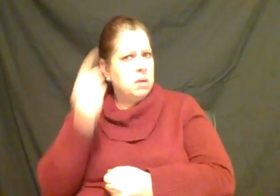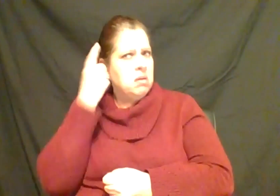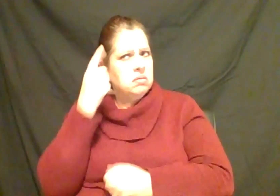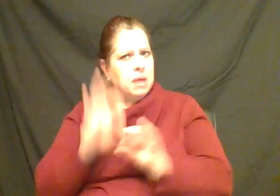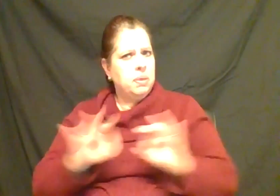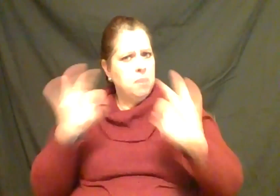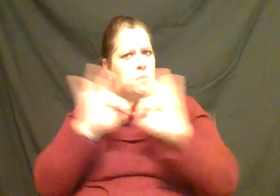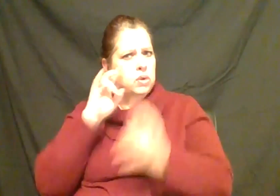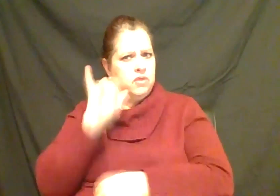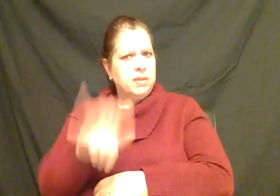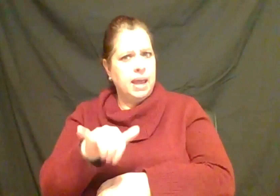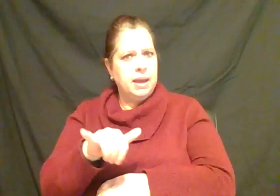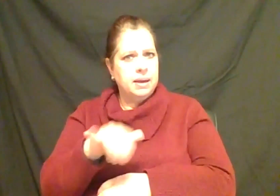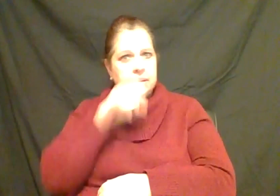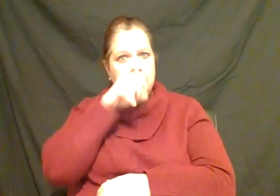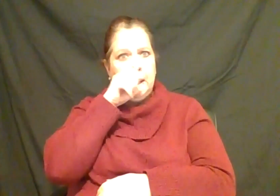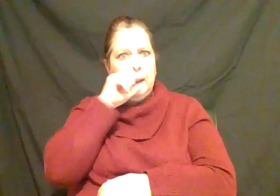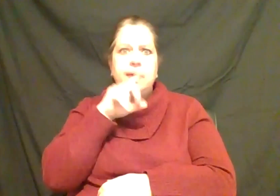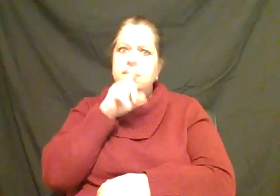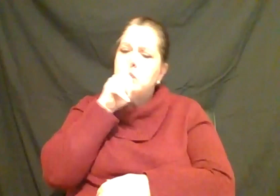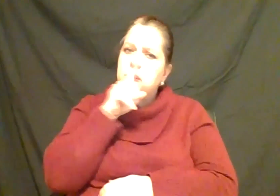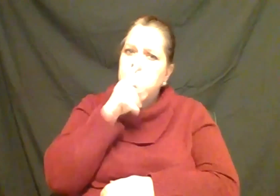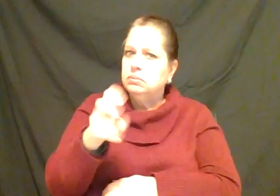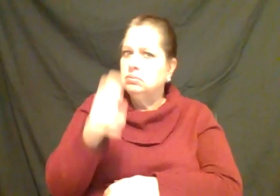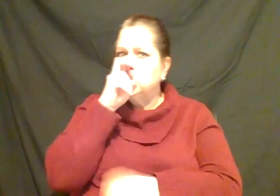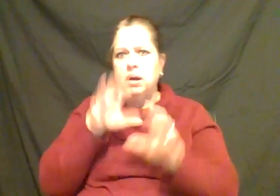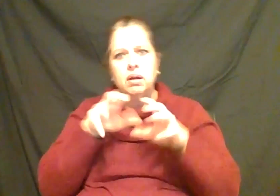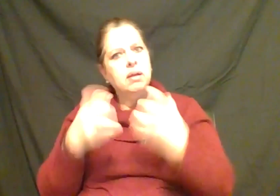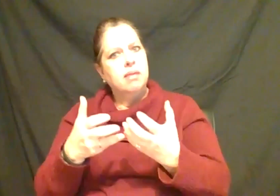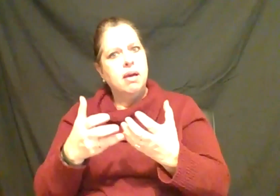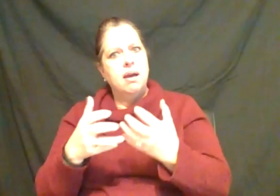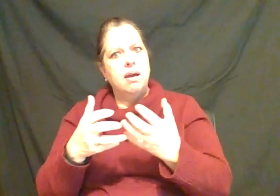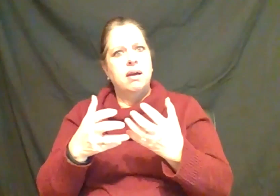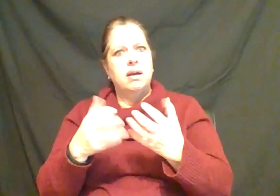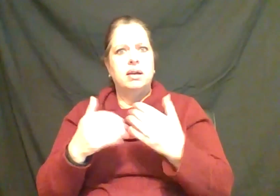students that are taking an extremely advanced course load have after school responsibilities